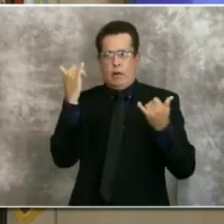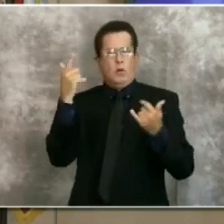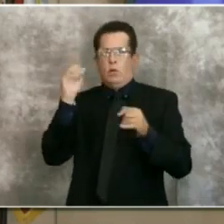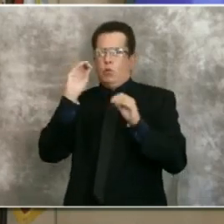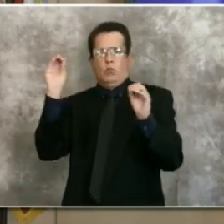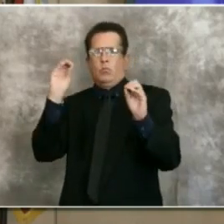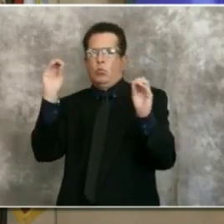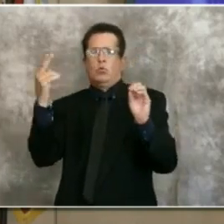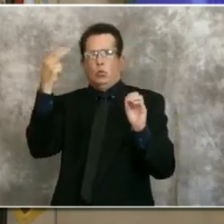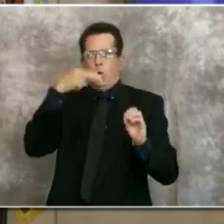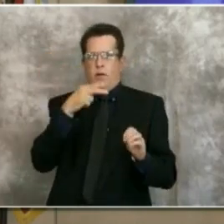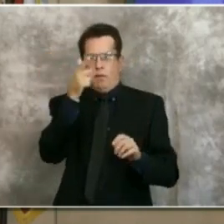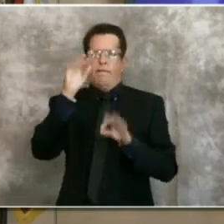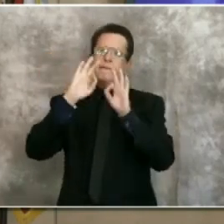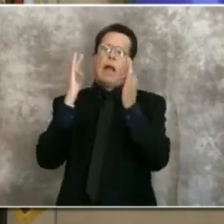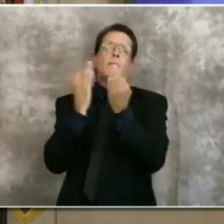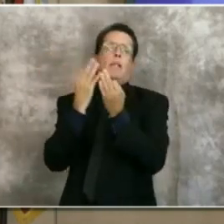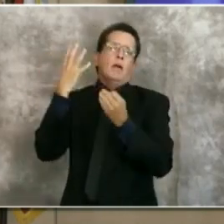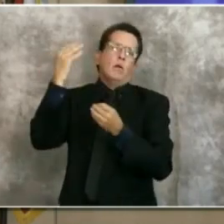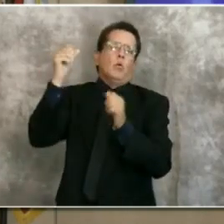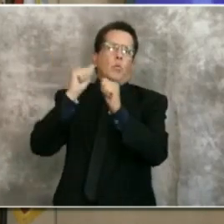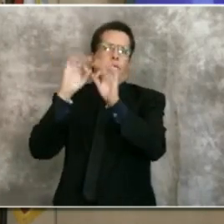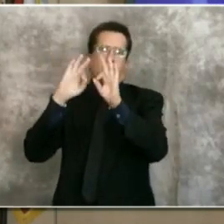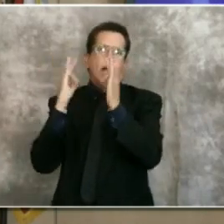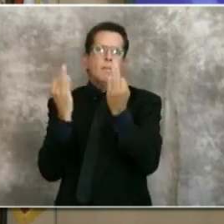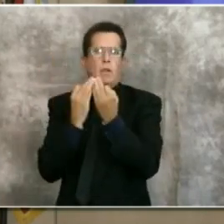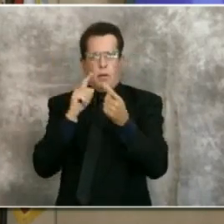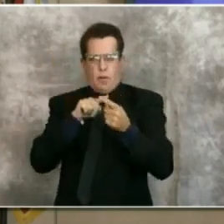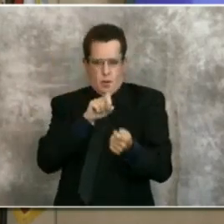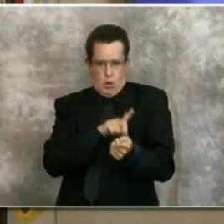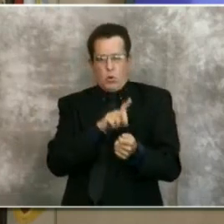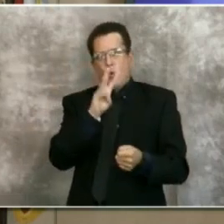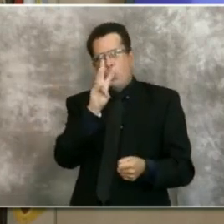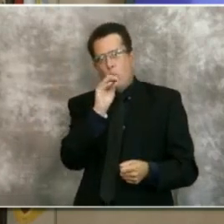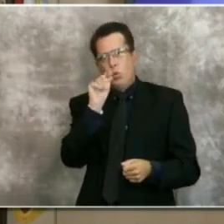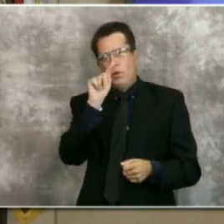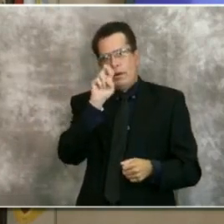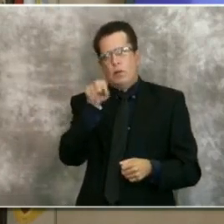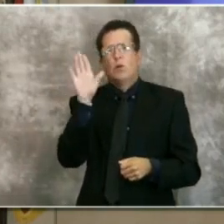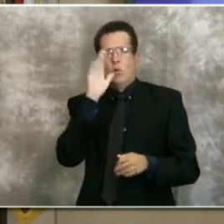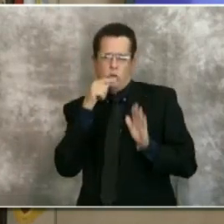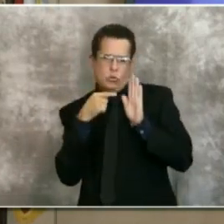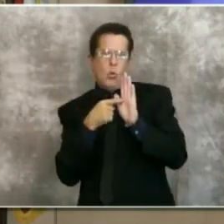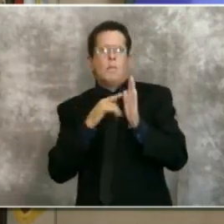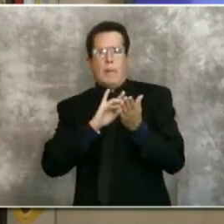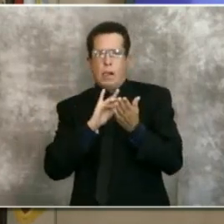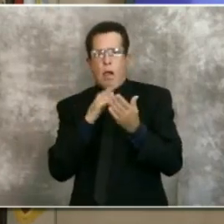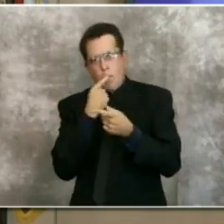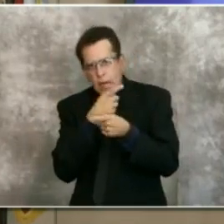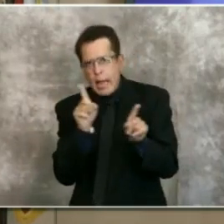ALSO WANT TO LET YOU KNOW THE SUPERVISORS FLETCHER WILL NOT BE JOINING US TODAY HAS HE HAS A FAMILY COMMITMENT. BUT